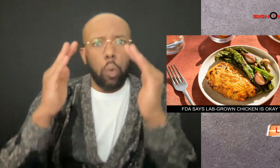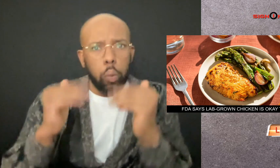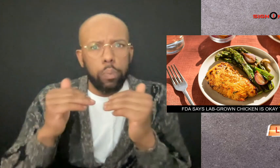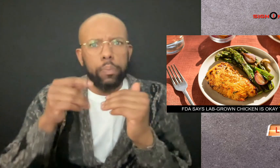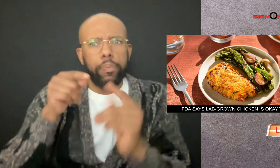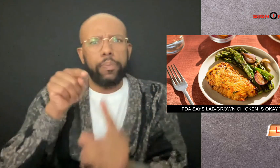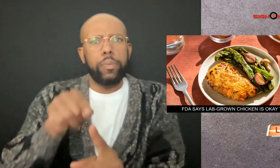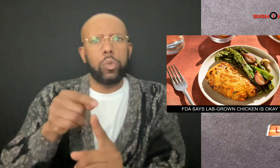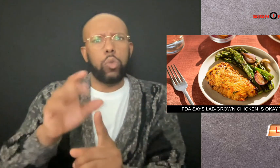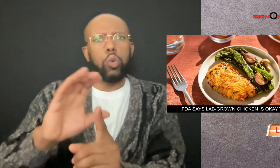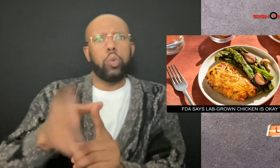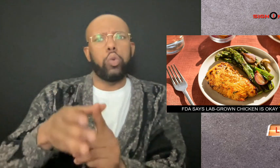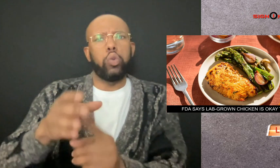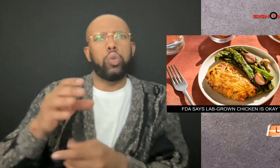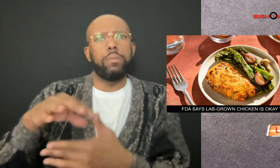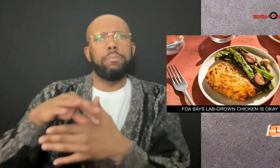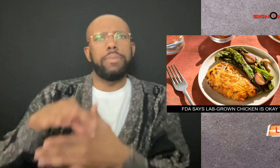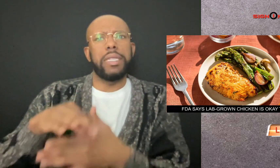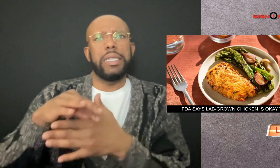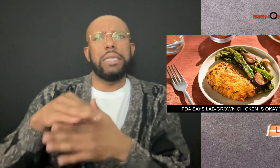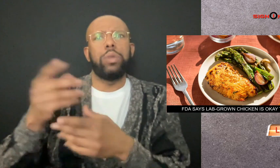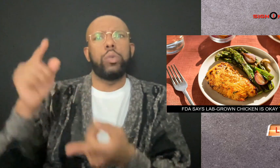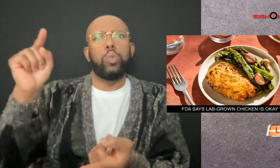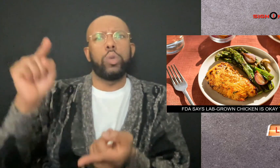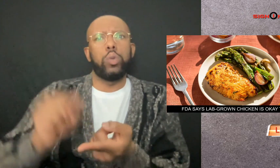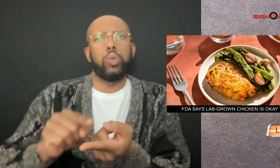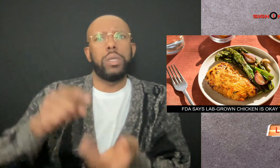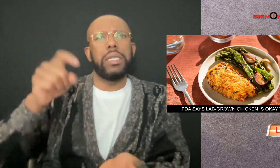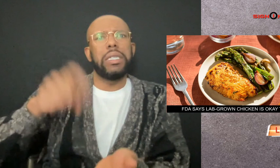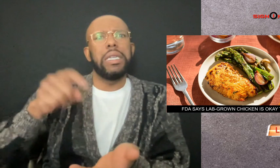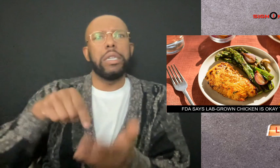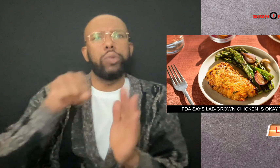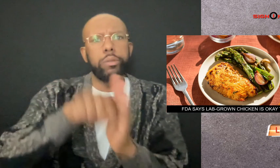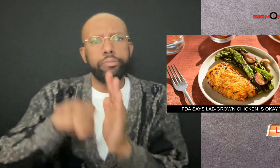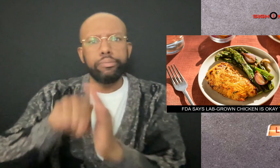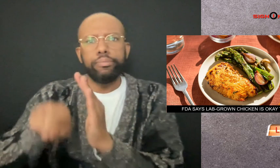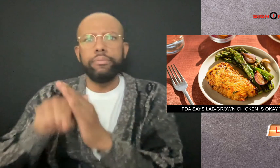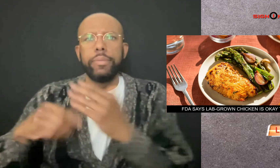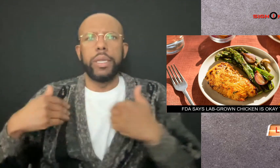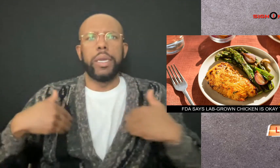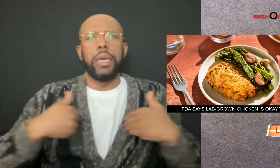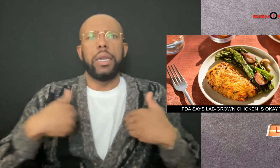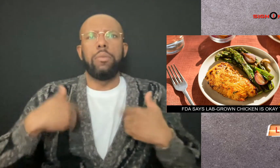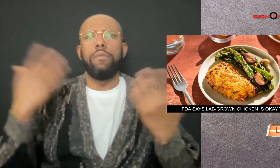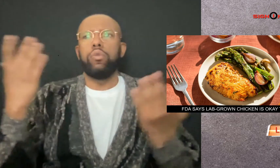advocates hope that cultured meat will reduce the need to slaughter animals for food